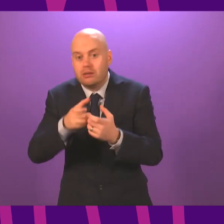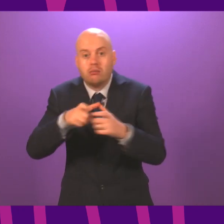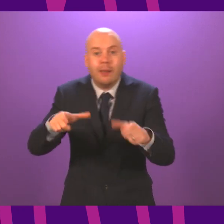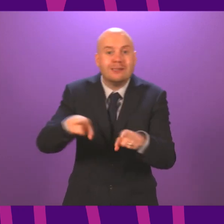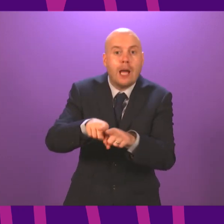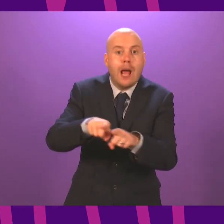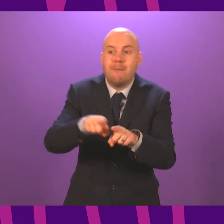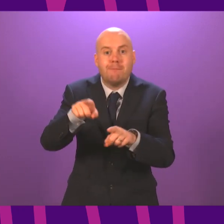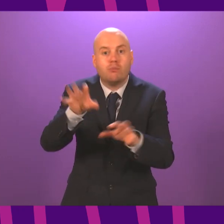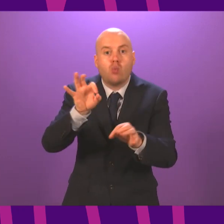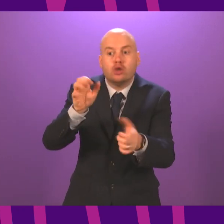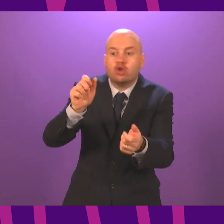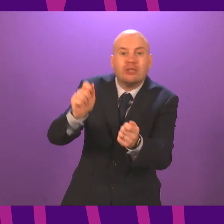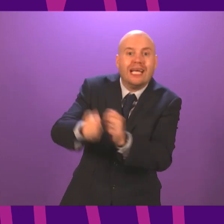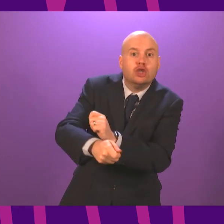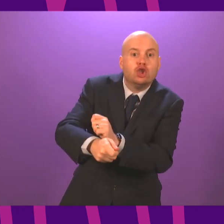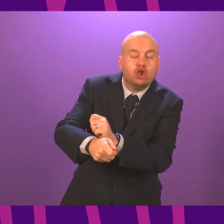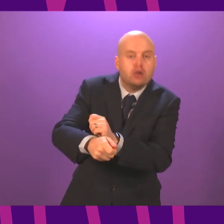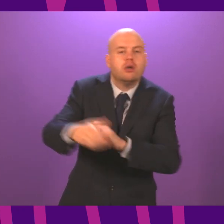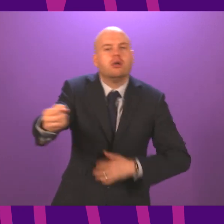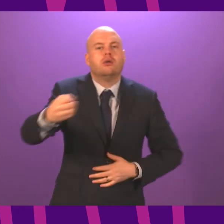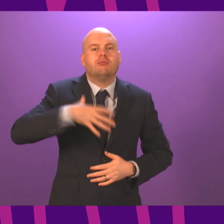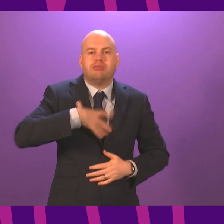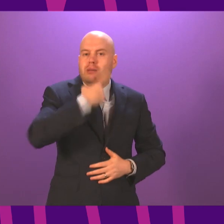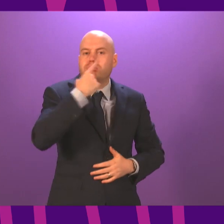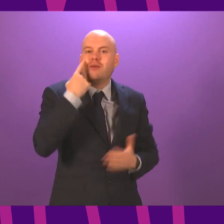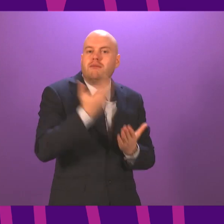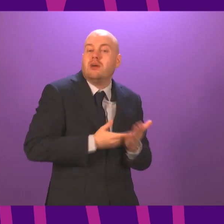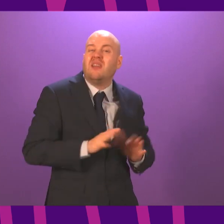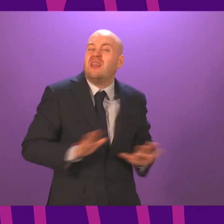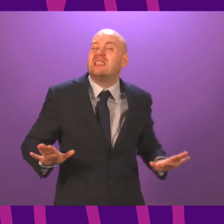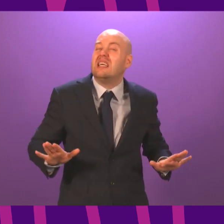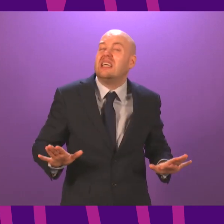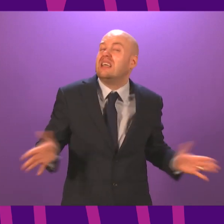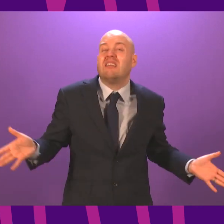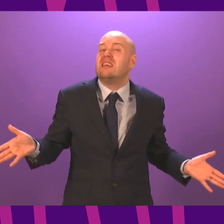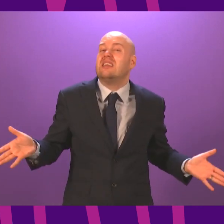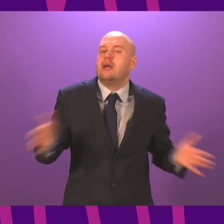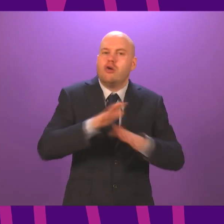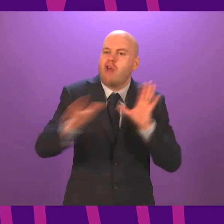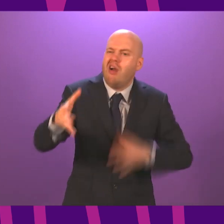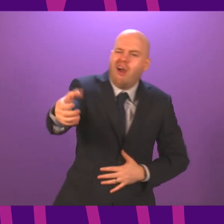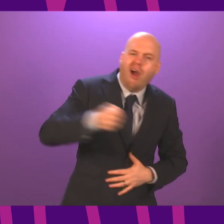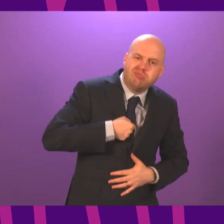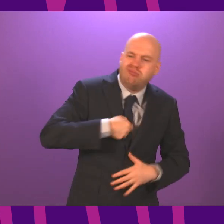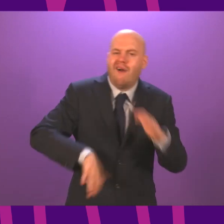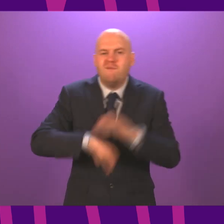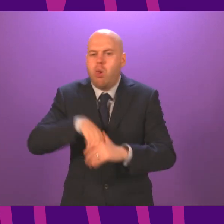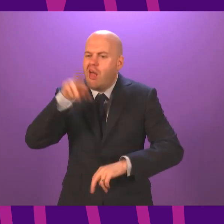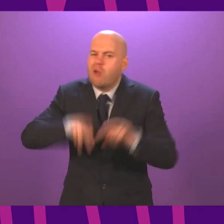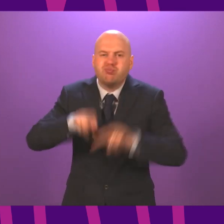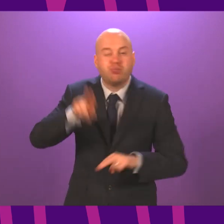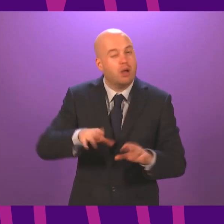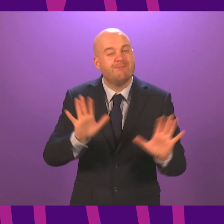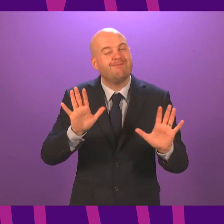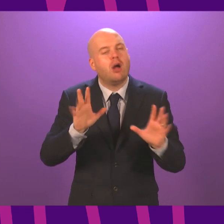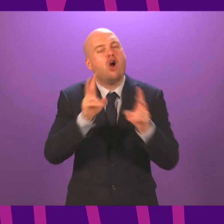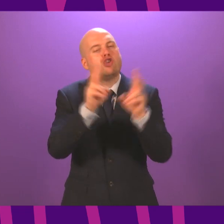their condition has not improved. That may be all the information that a light-touch review needs.